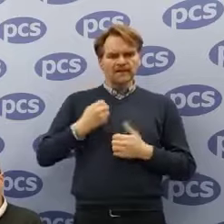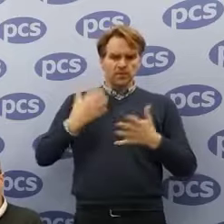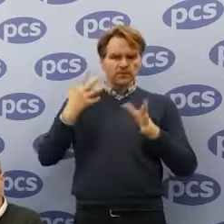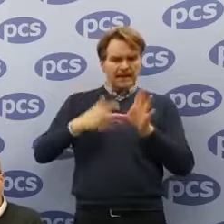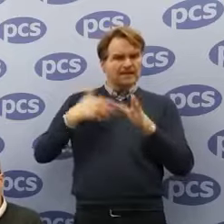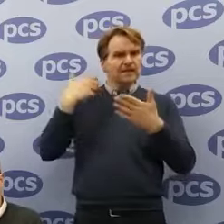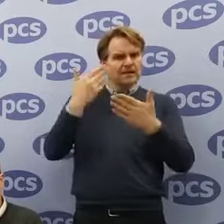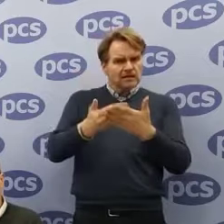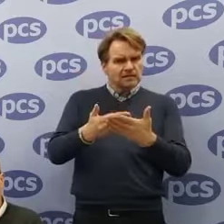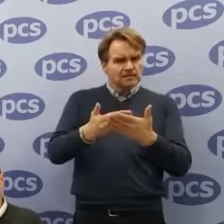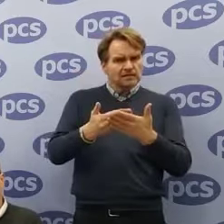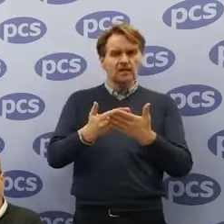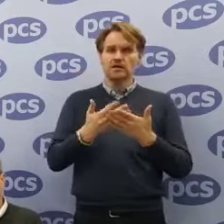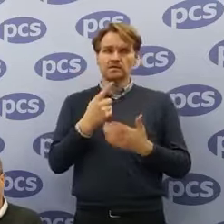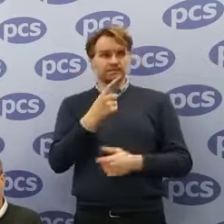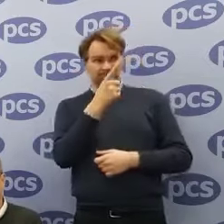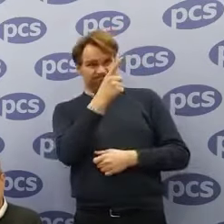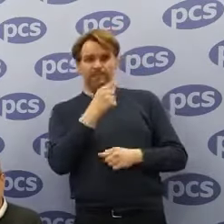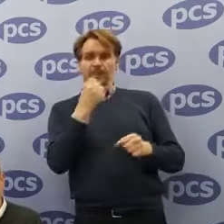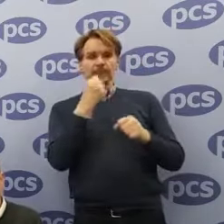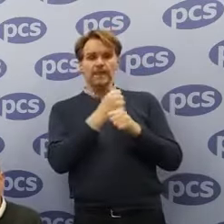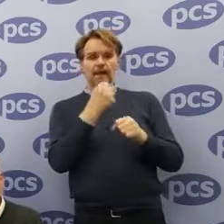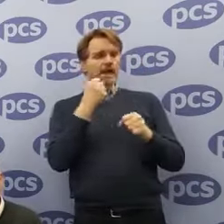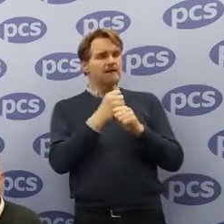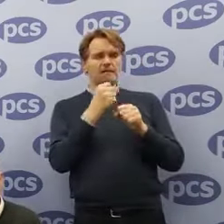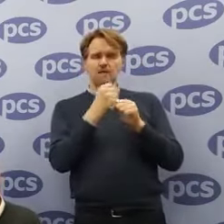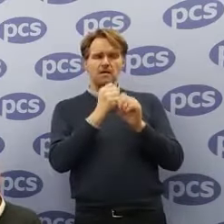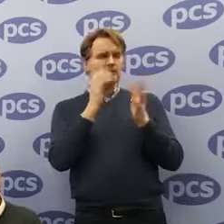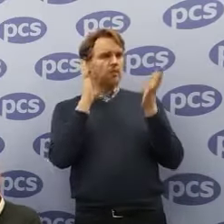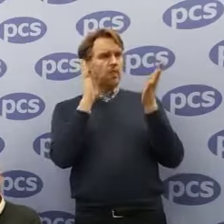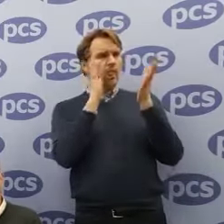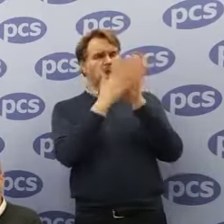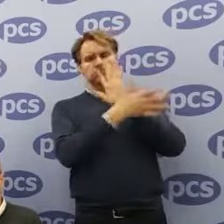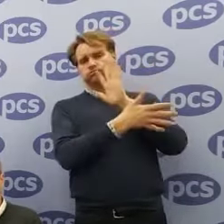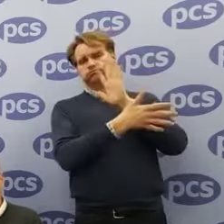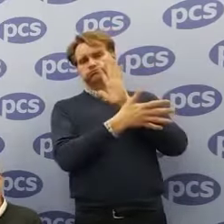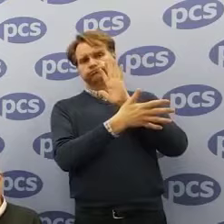uniquely face a government that is in total and utter disarray I mean as the